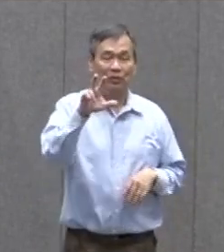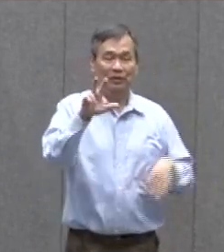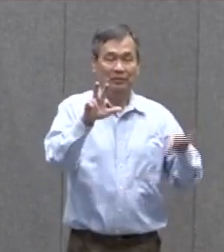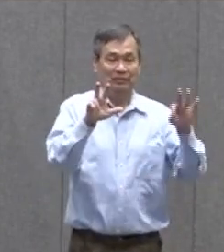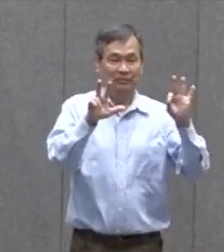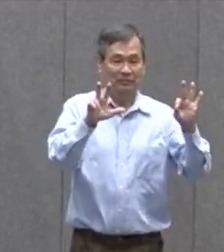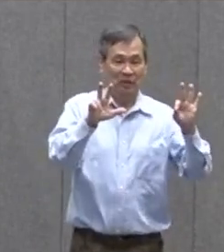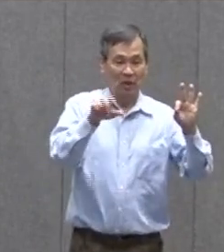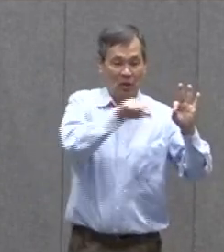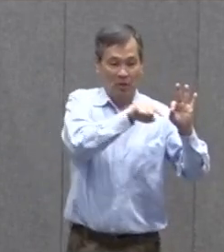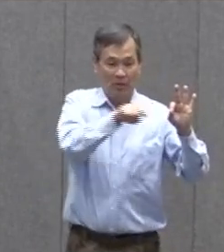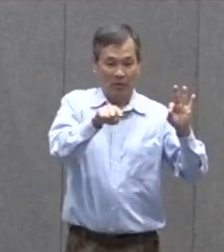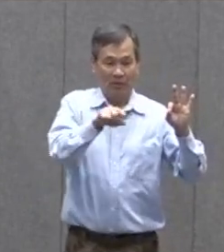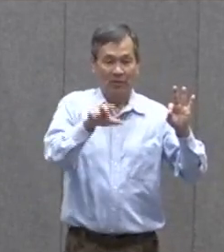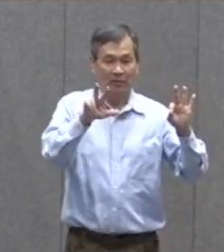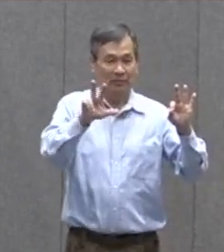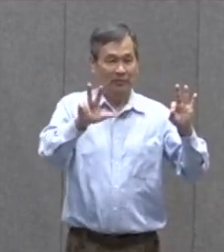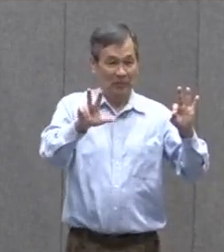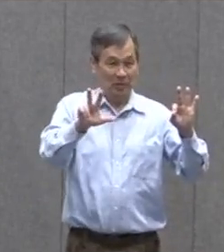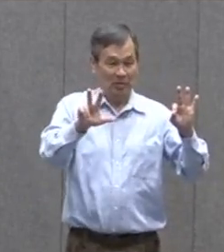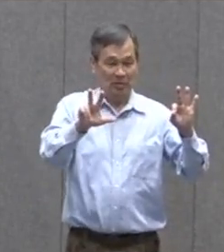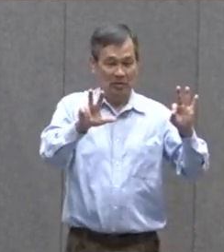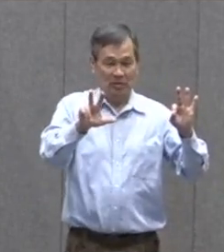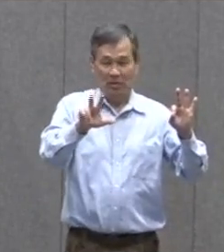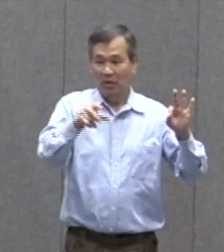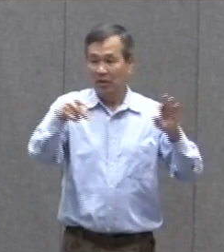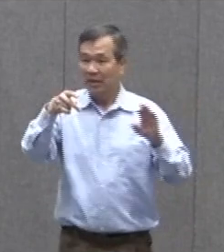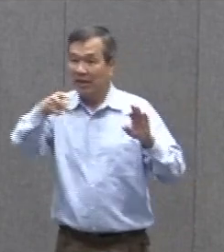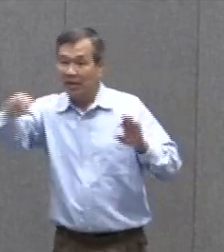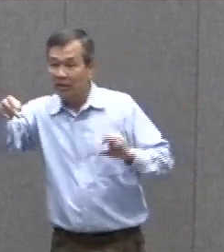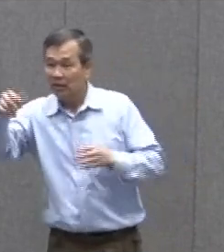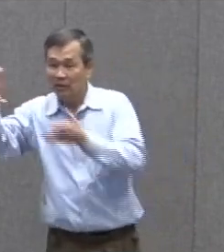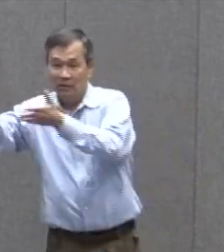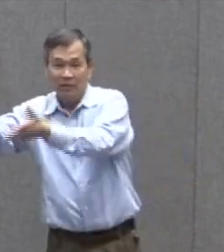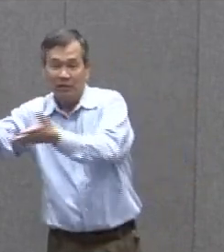So when I do that, let's see what I get. So I started with nine